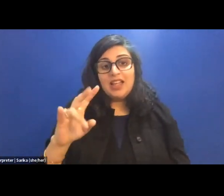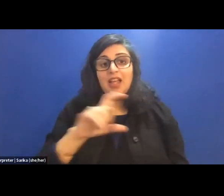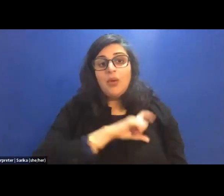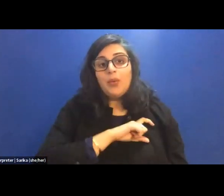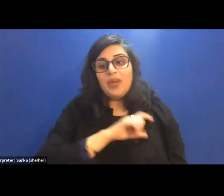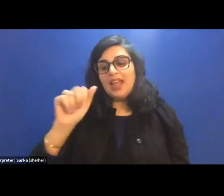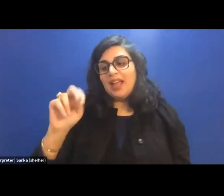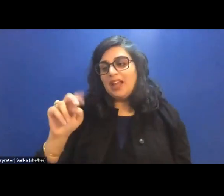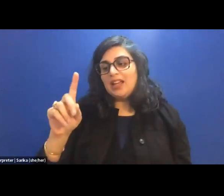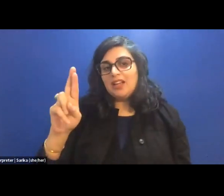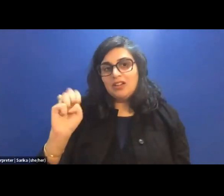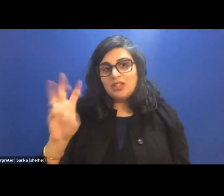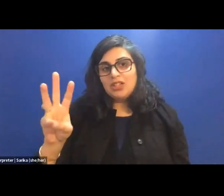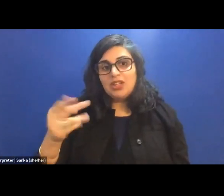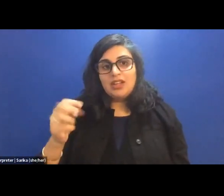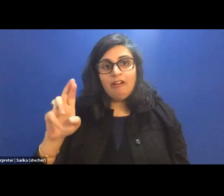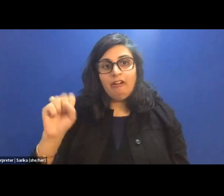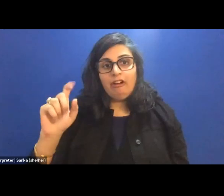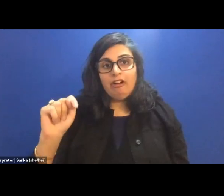more beyond the protest context. In